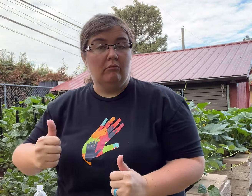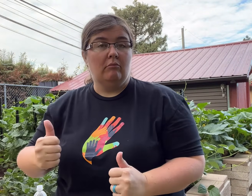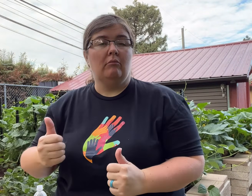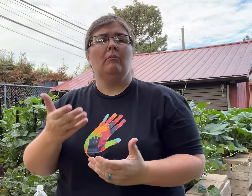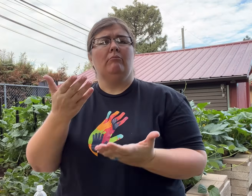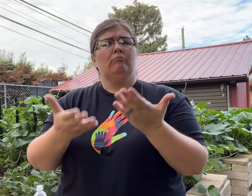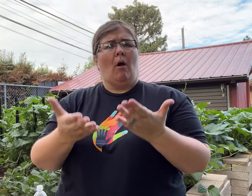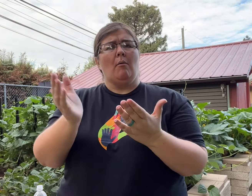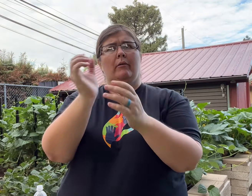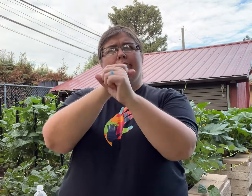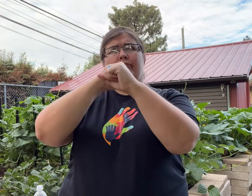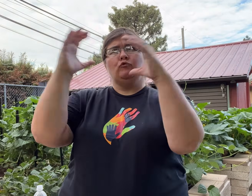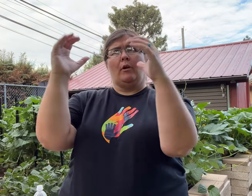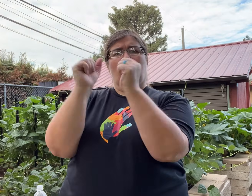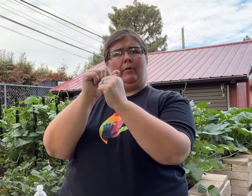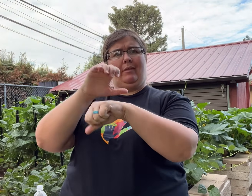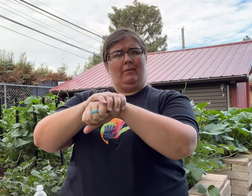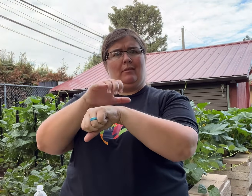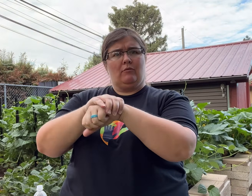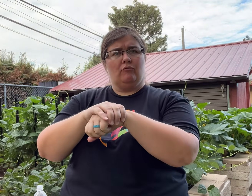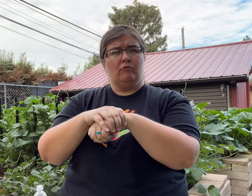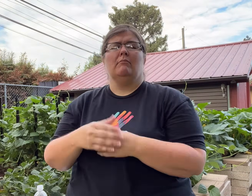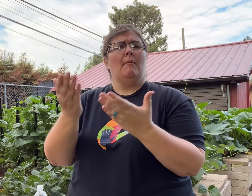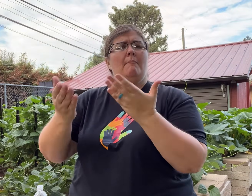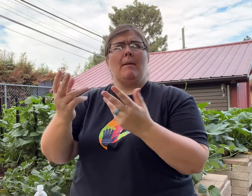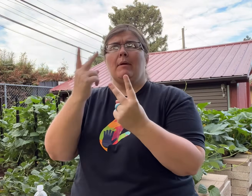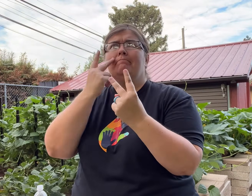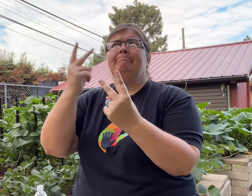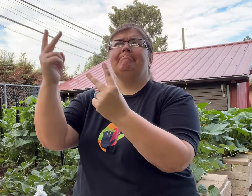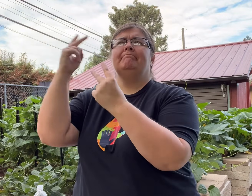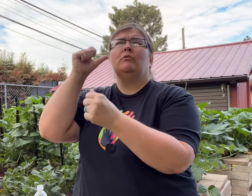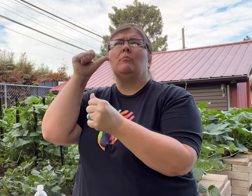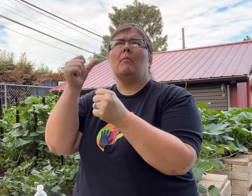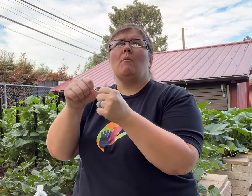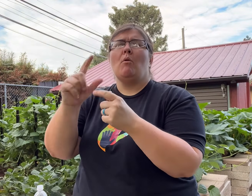then you're probably going to have dreams where you're speaking English. You might even in your